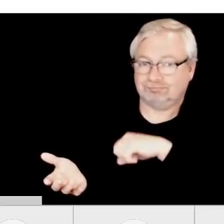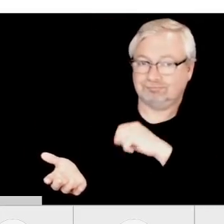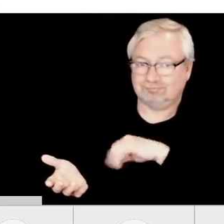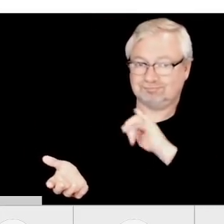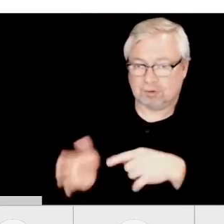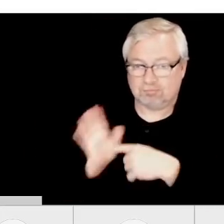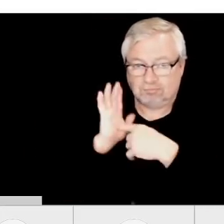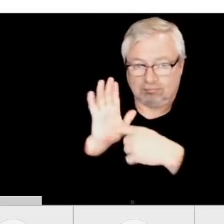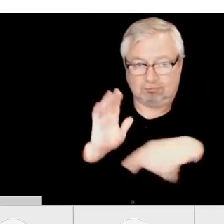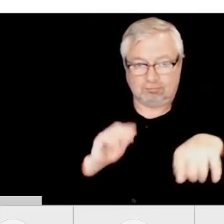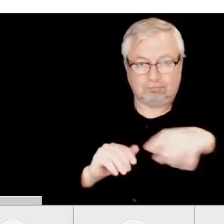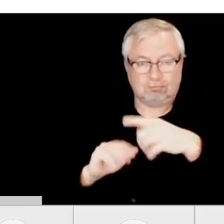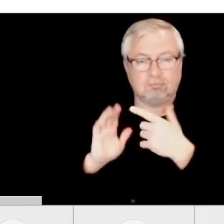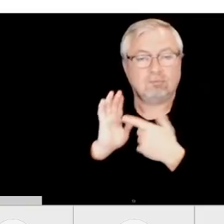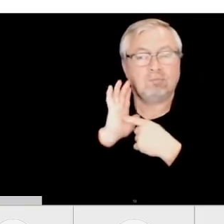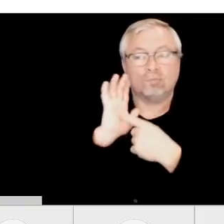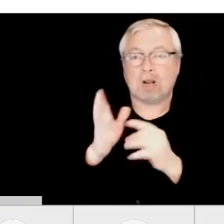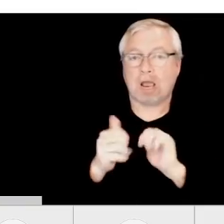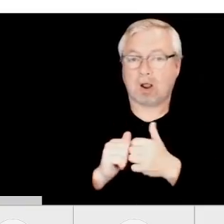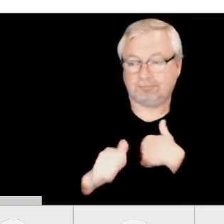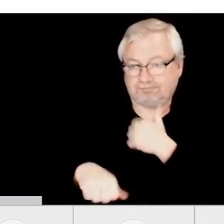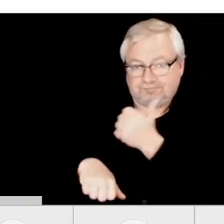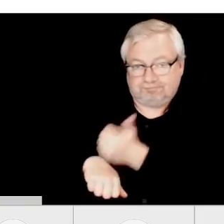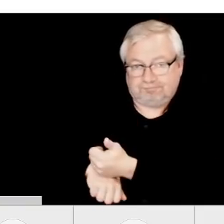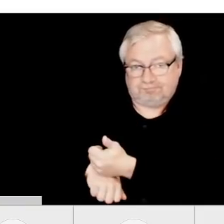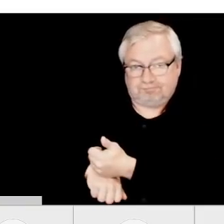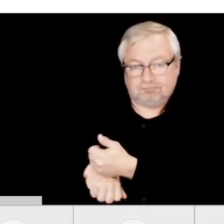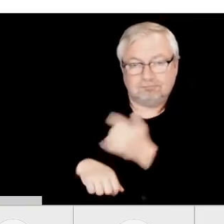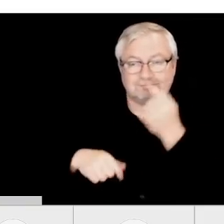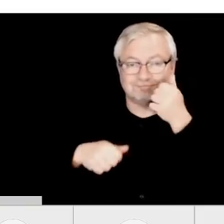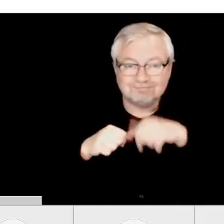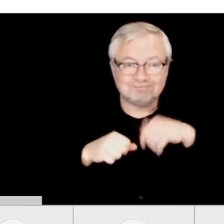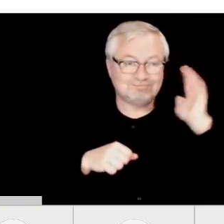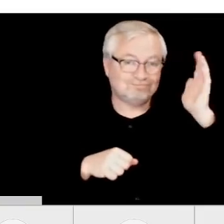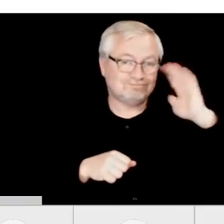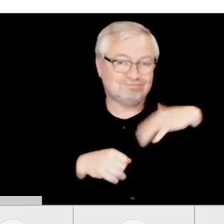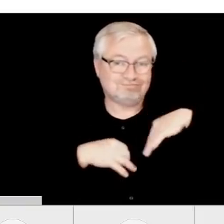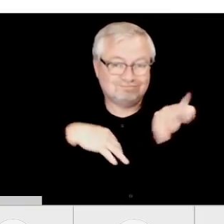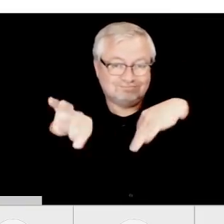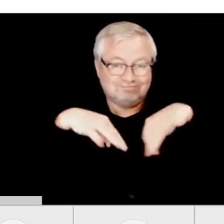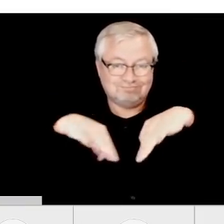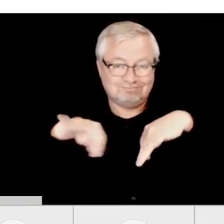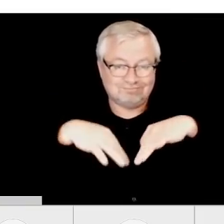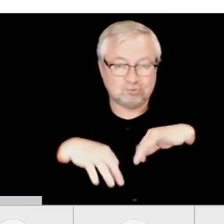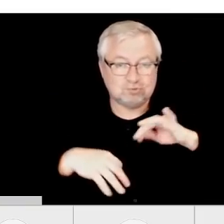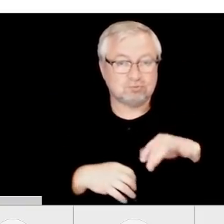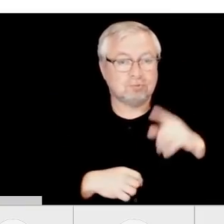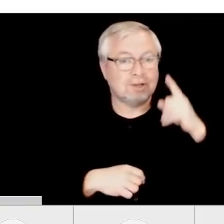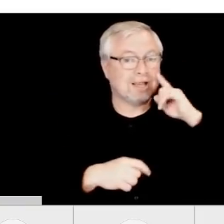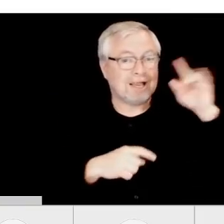make during the presentation of having that infinite ICU capacity is coming